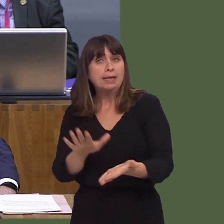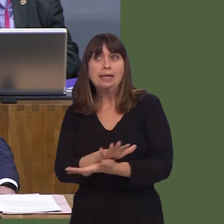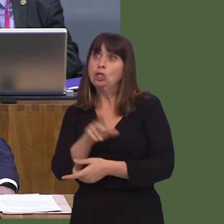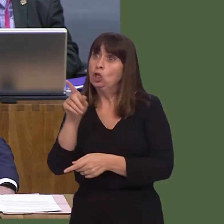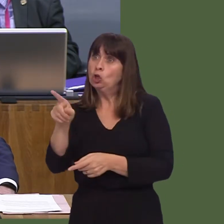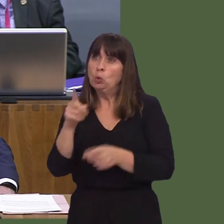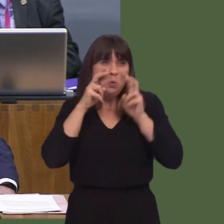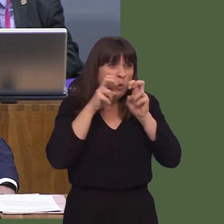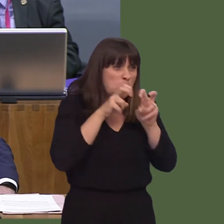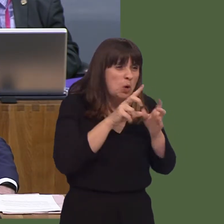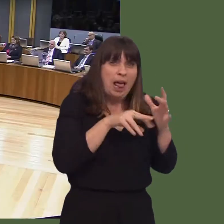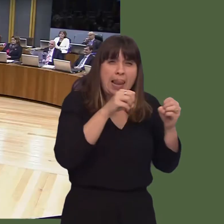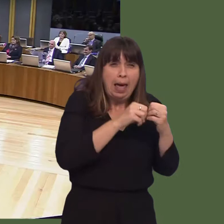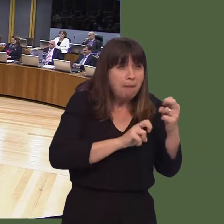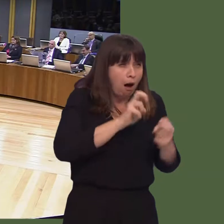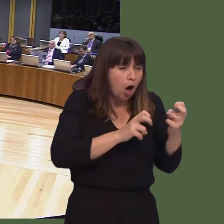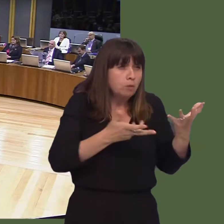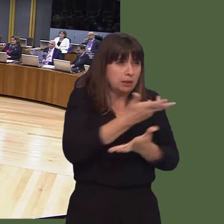inside the Labour Party so closely; perhaps he can learn a lot from them.